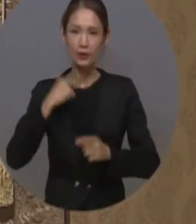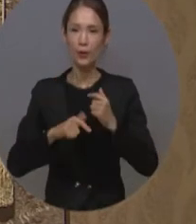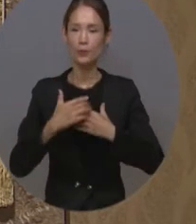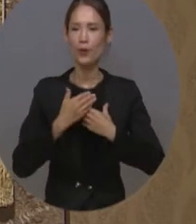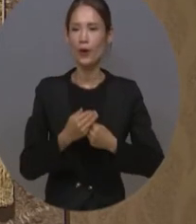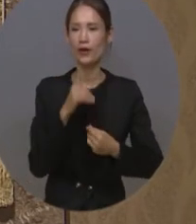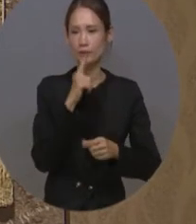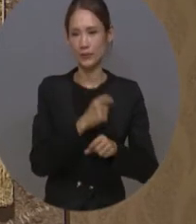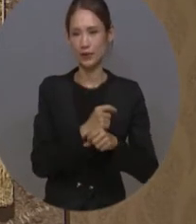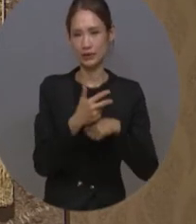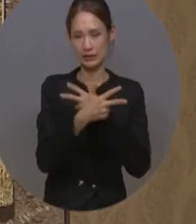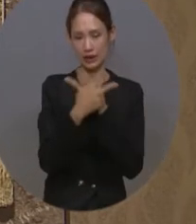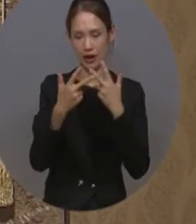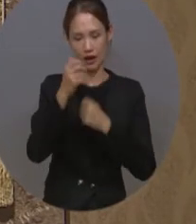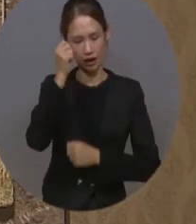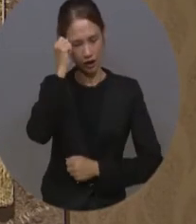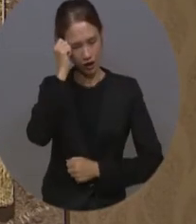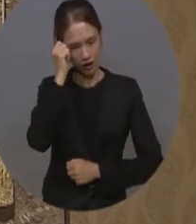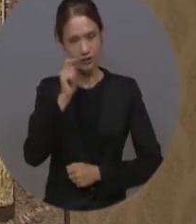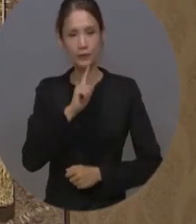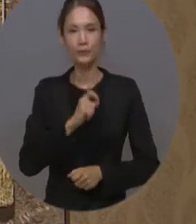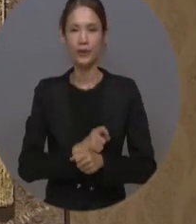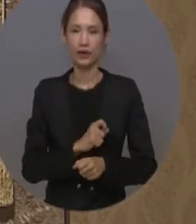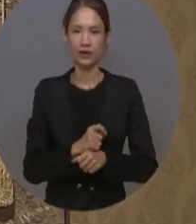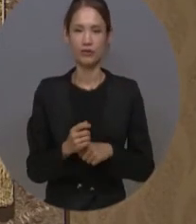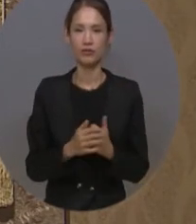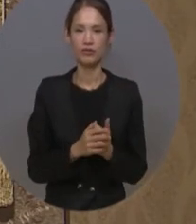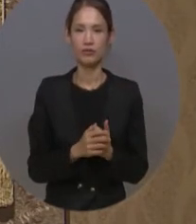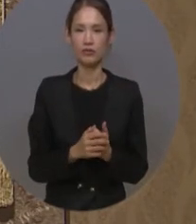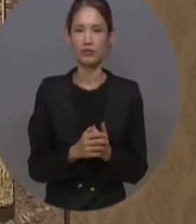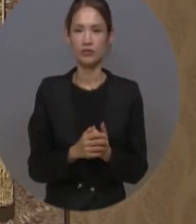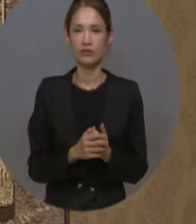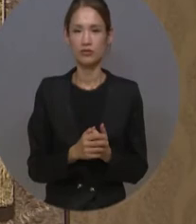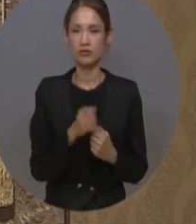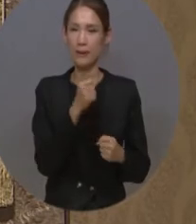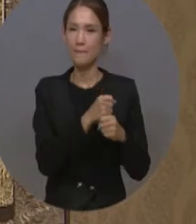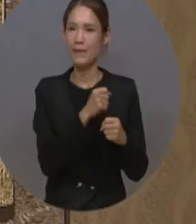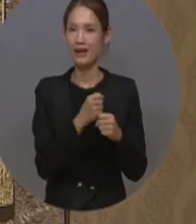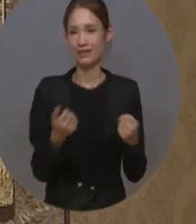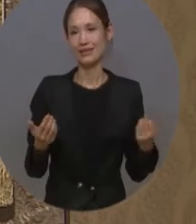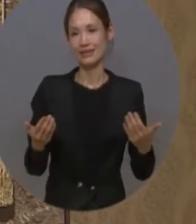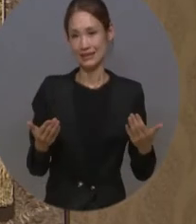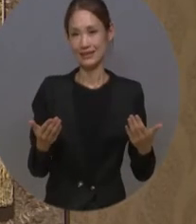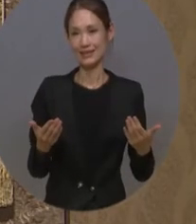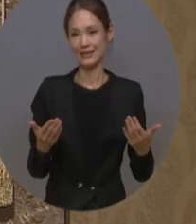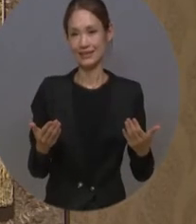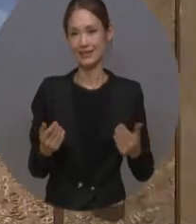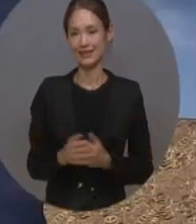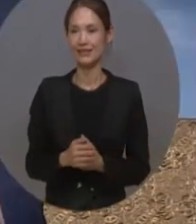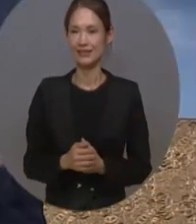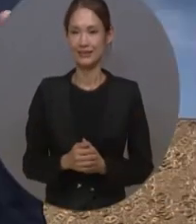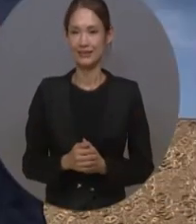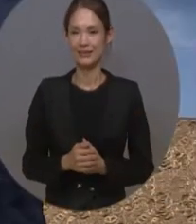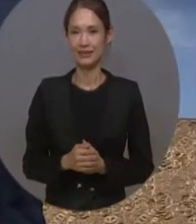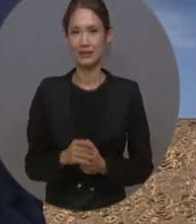That's why I make things like that. It's a little difficult, right?